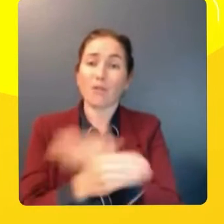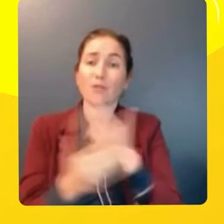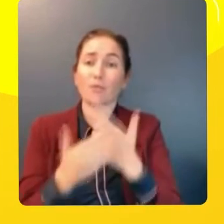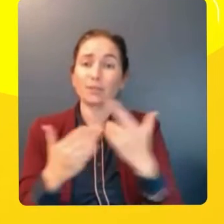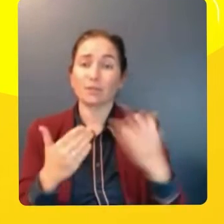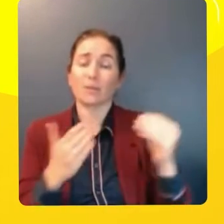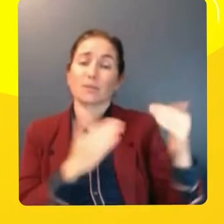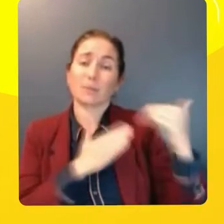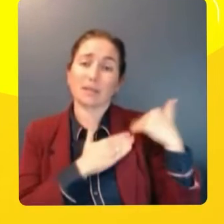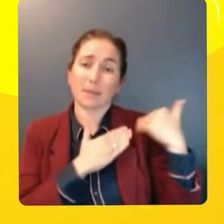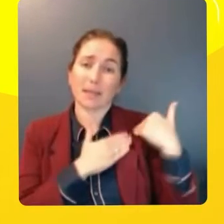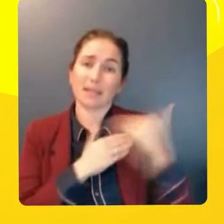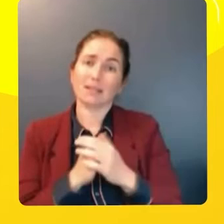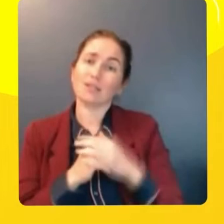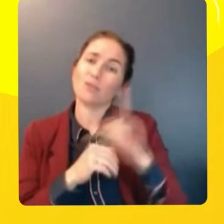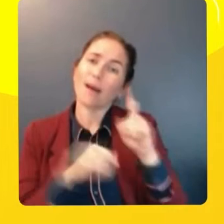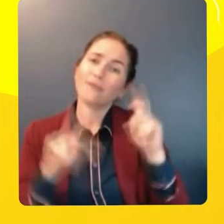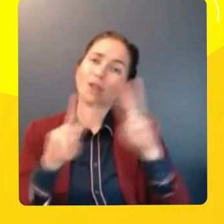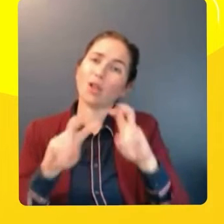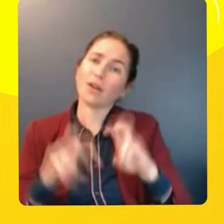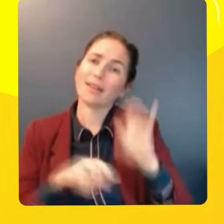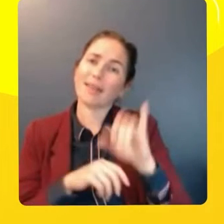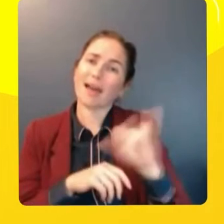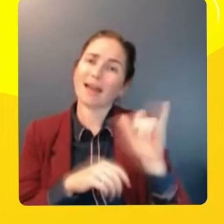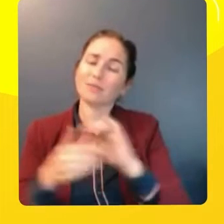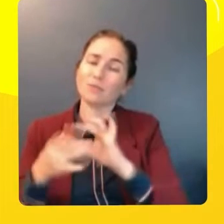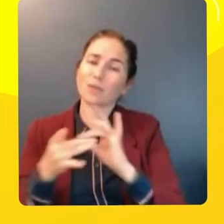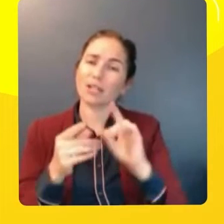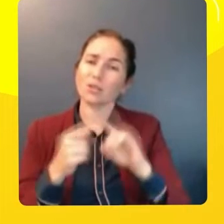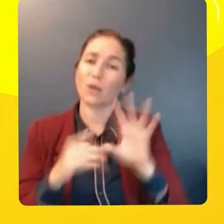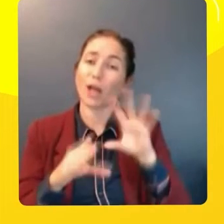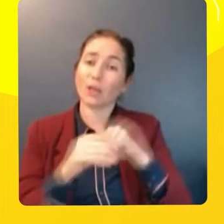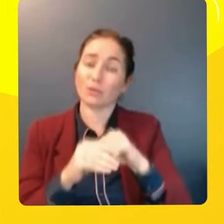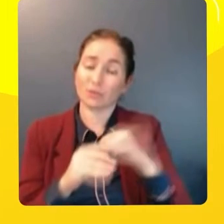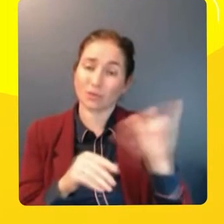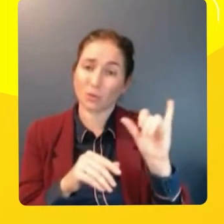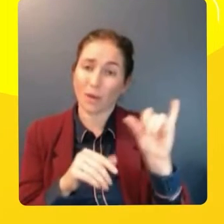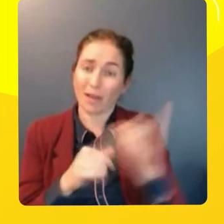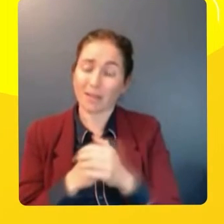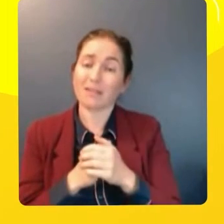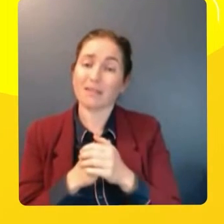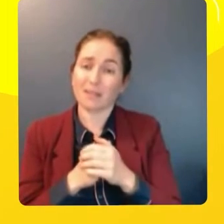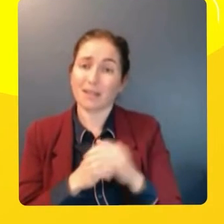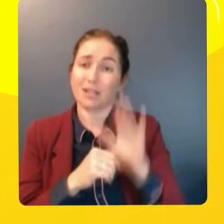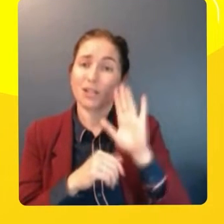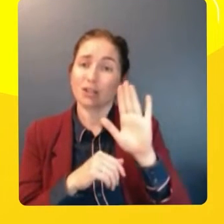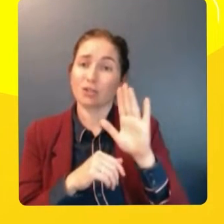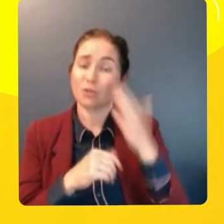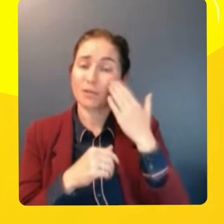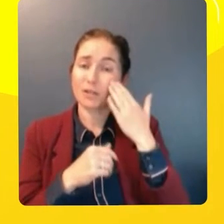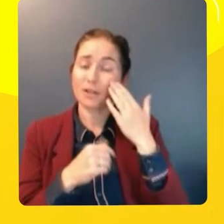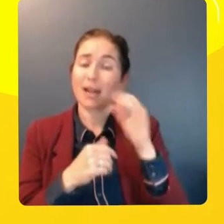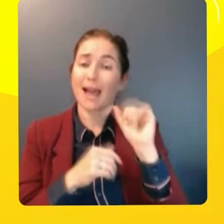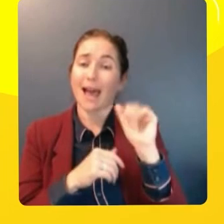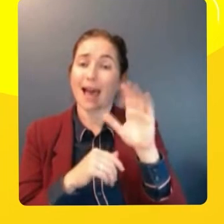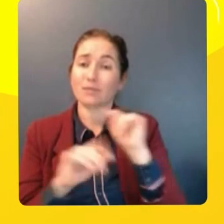And we have to look at that as it relates to inclusion as well. In your incredible ACT report, you talked about how in so many organizations,